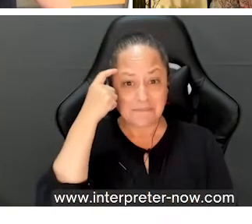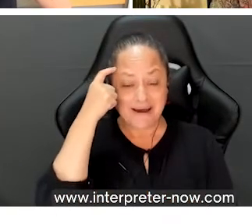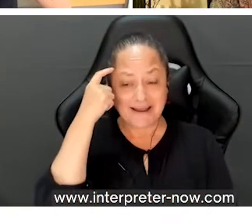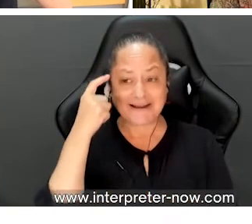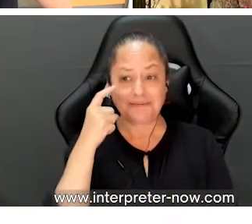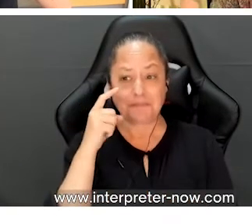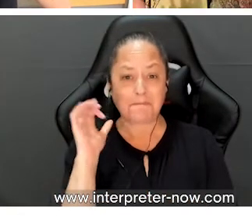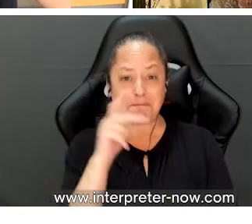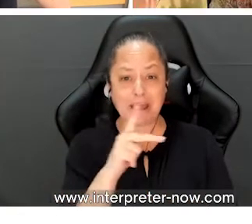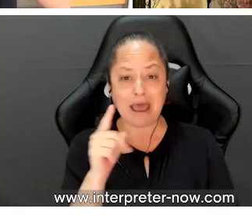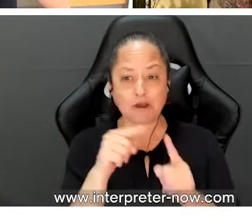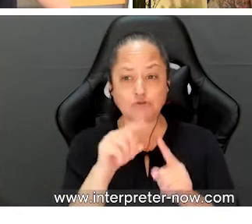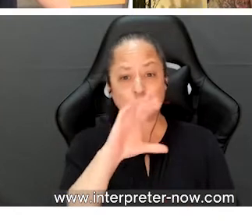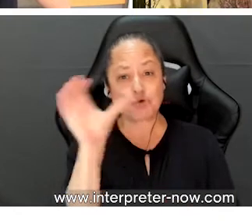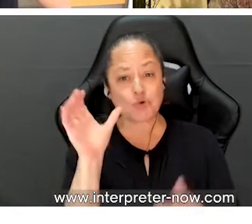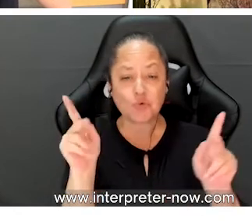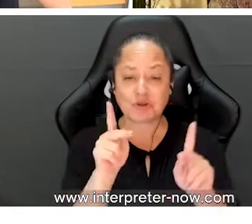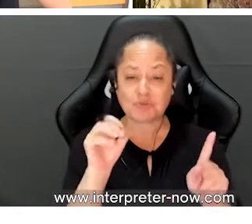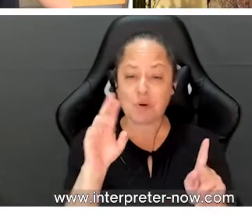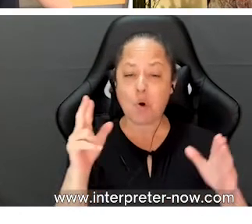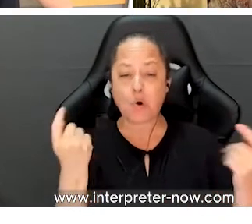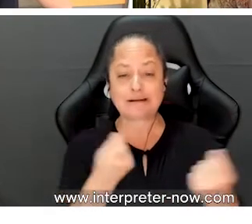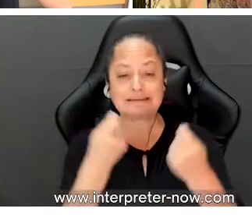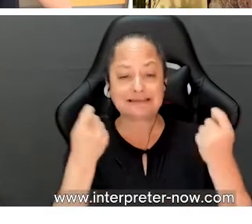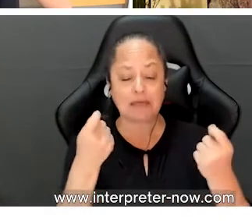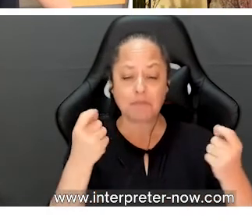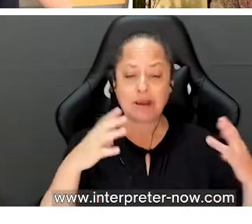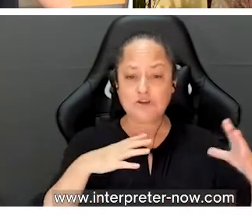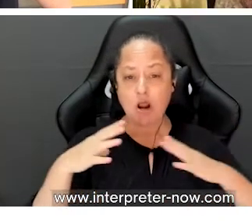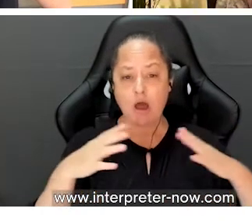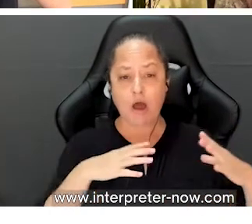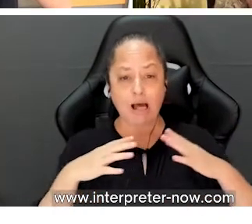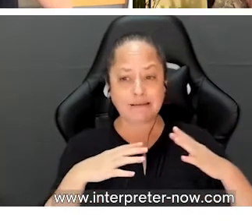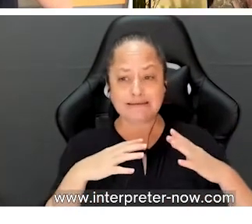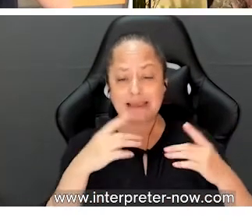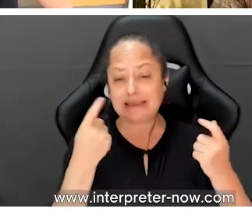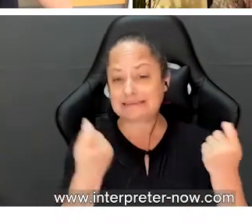around the holidays, or any celebration whatsoever at all, ever, if we're talking about alcohol,